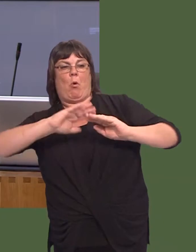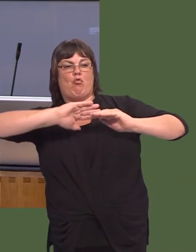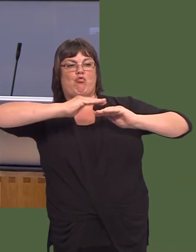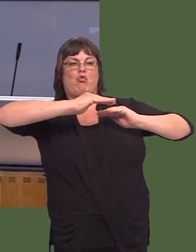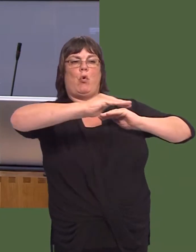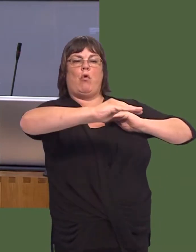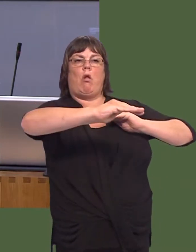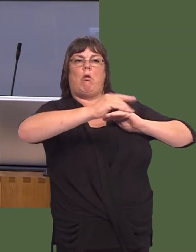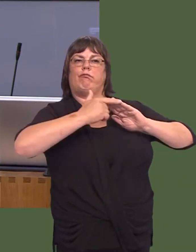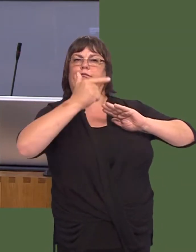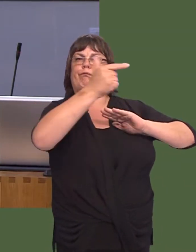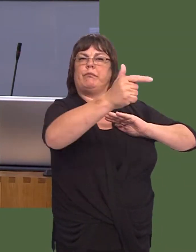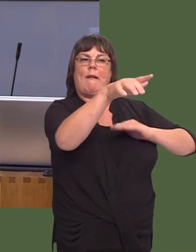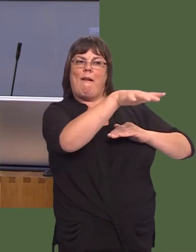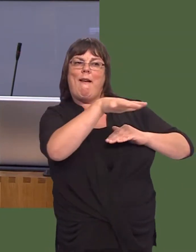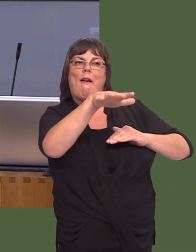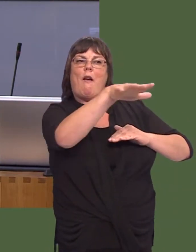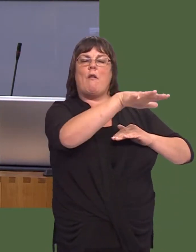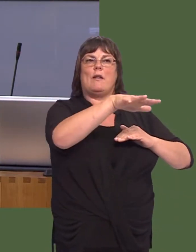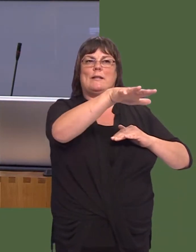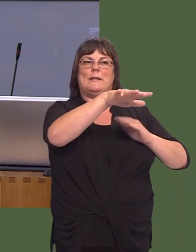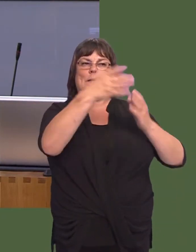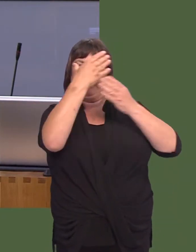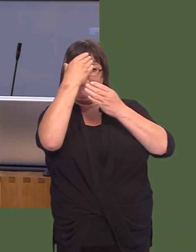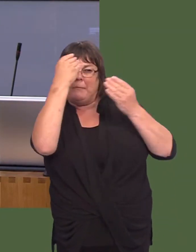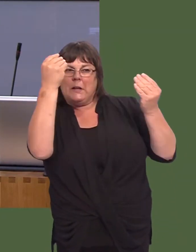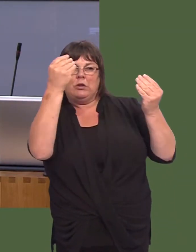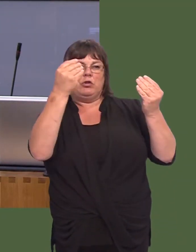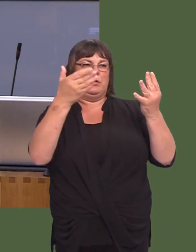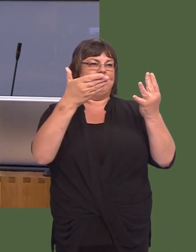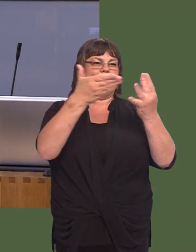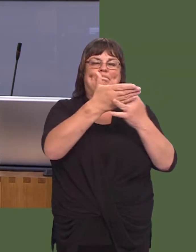rural areas that we need to tackle, including a lack of awareness of the support available